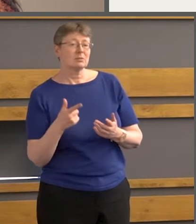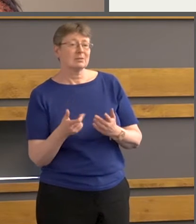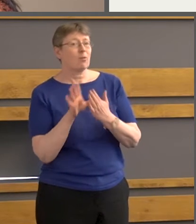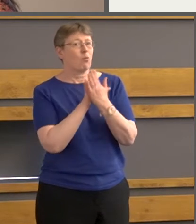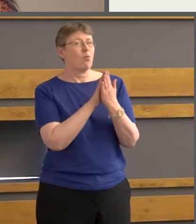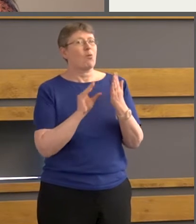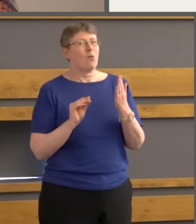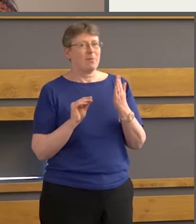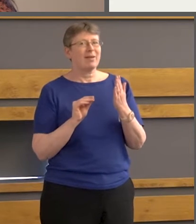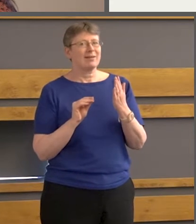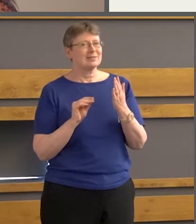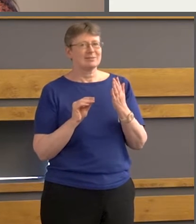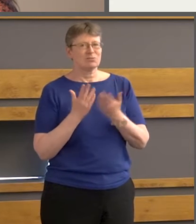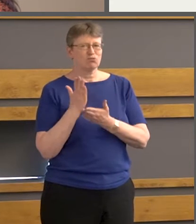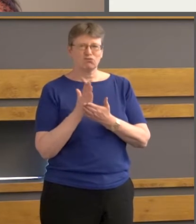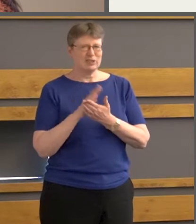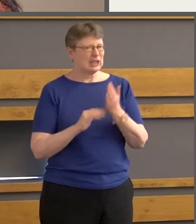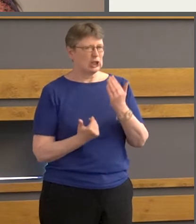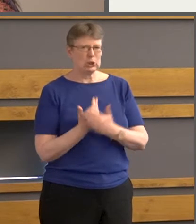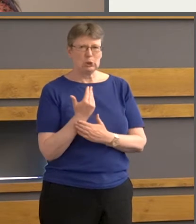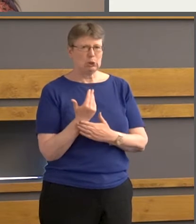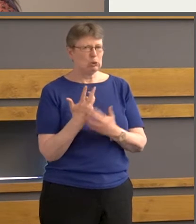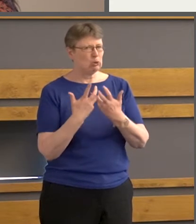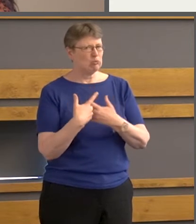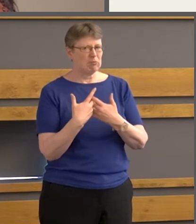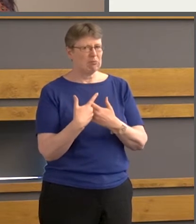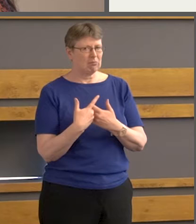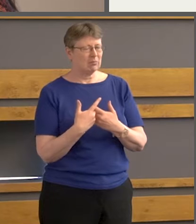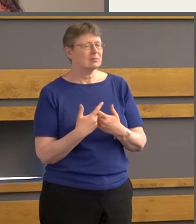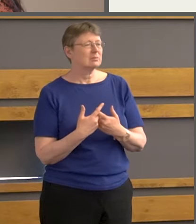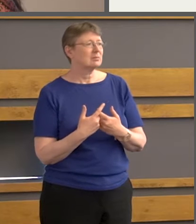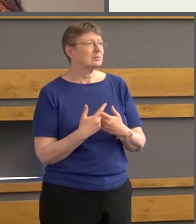rather than trying to forge new methods or technologies. So quite similar to paper,